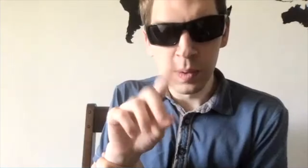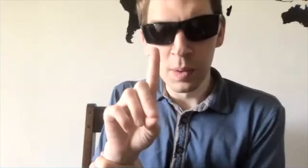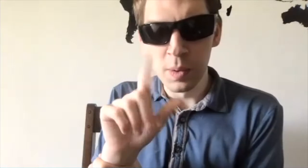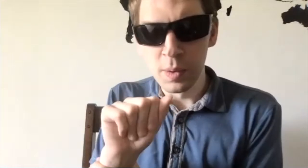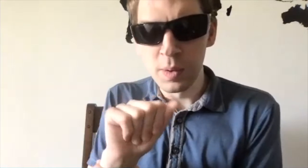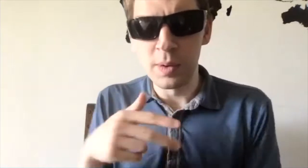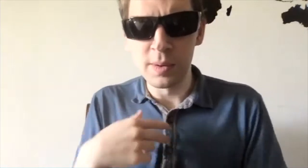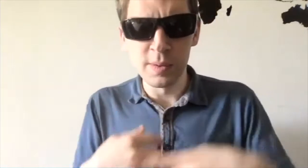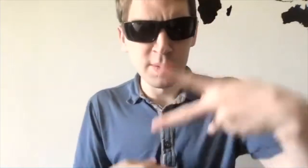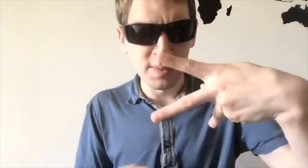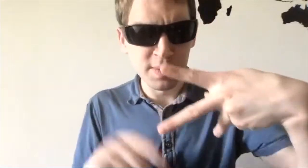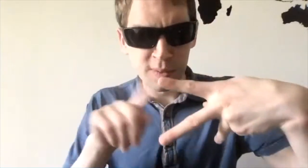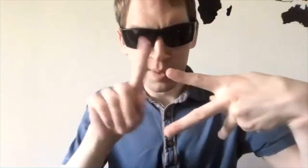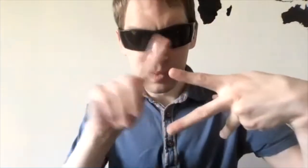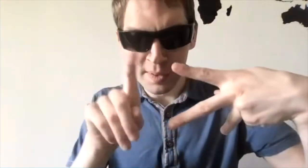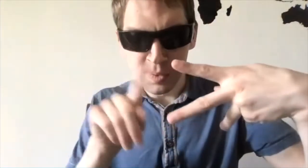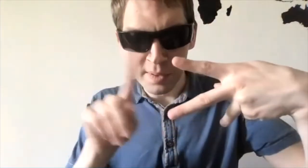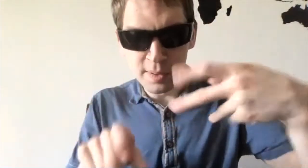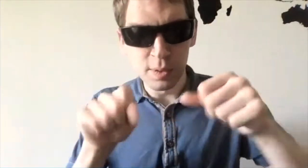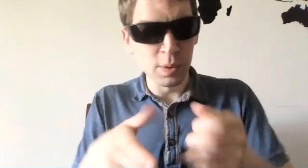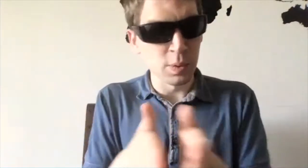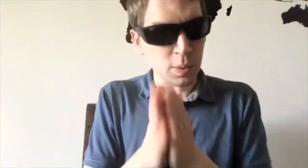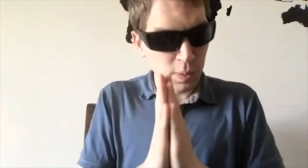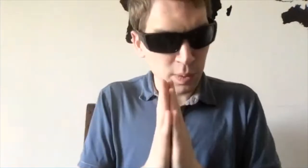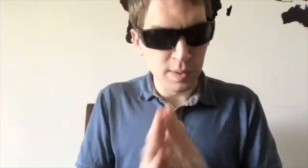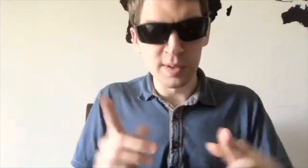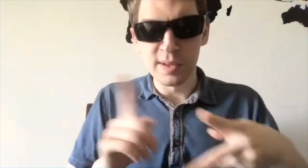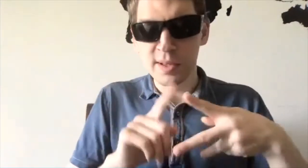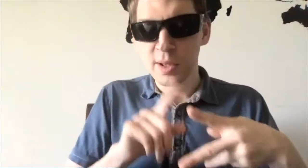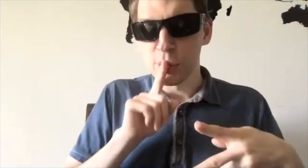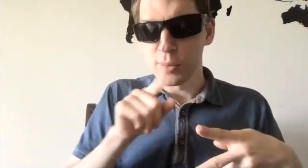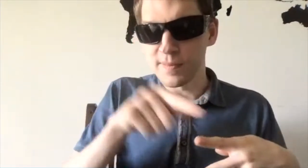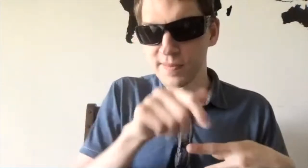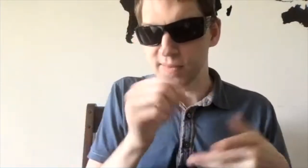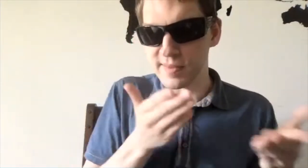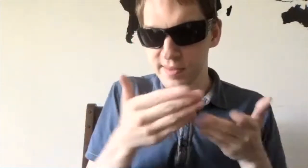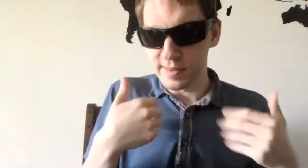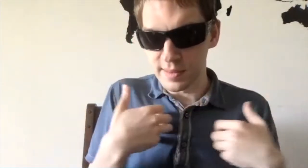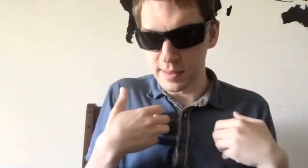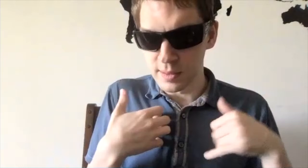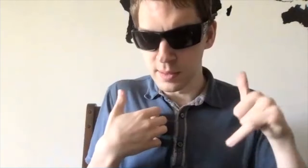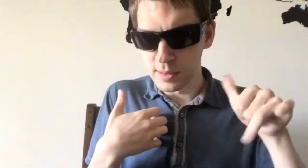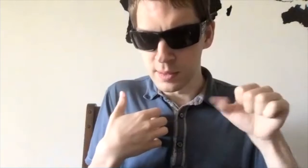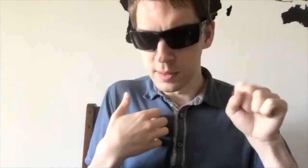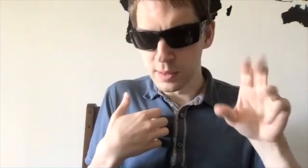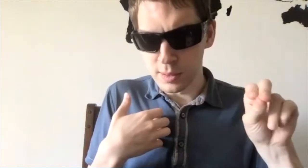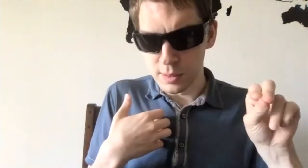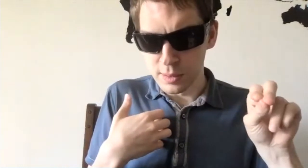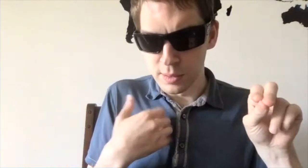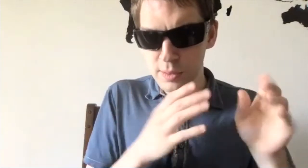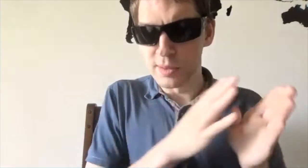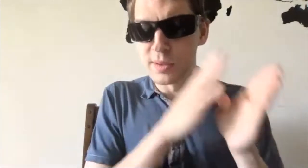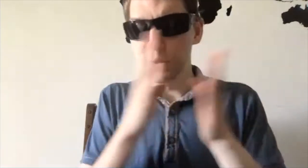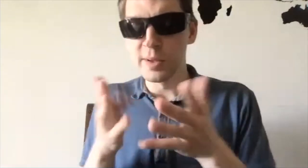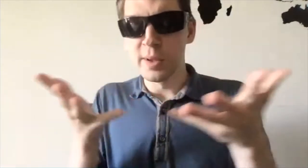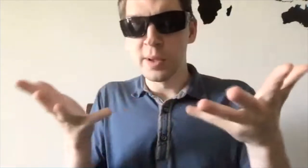You know the ADA has two accommodations. We can request accommodation services